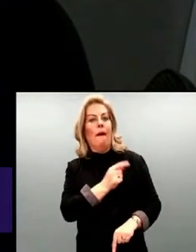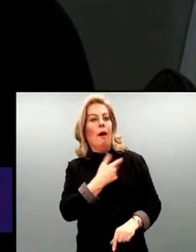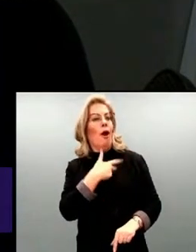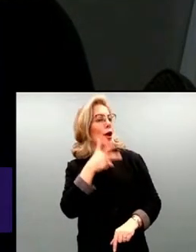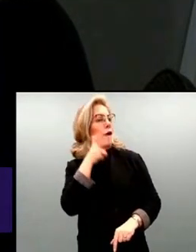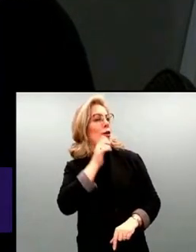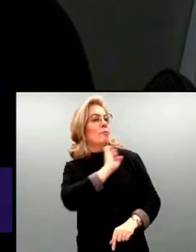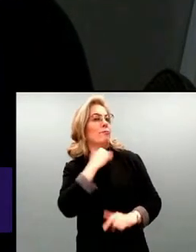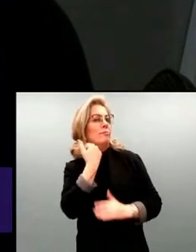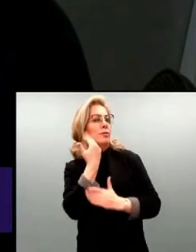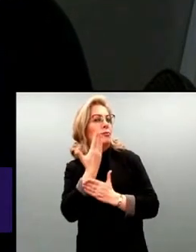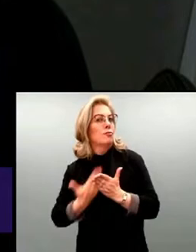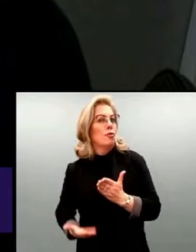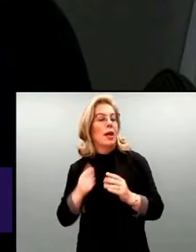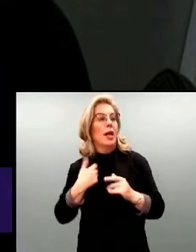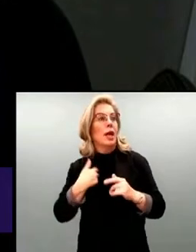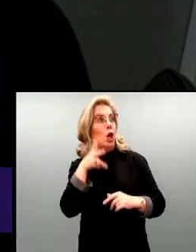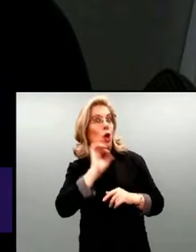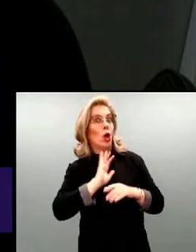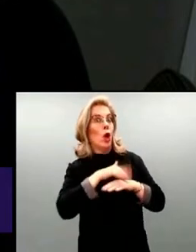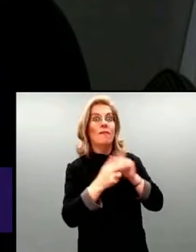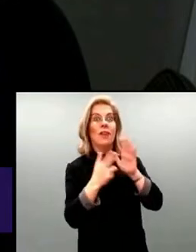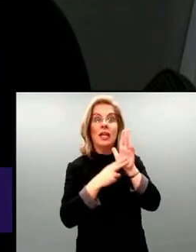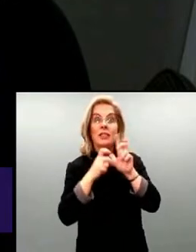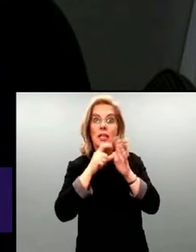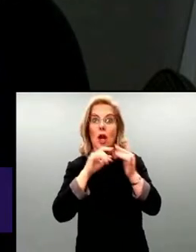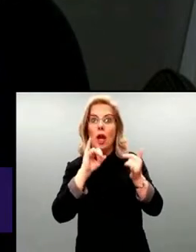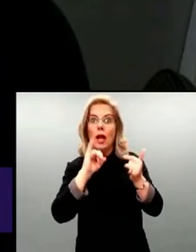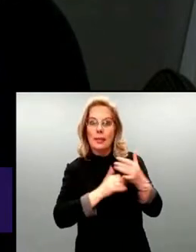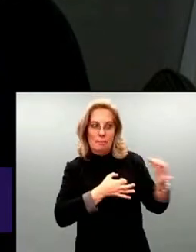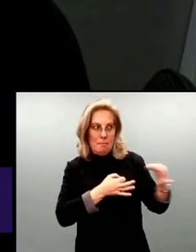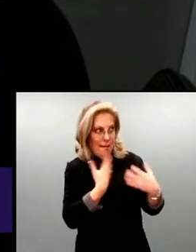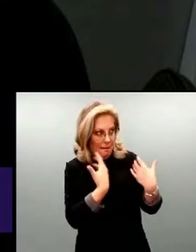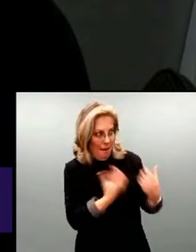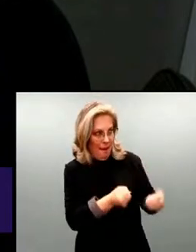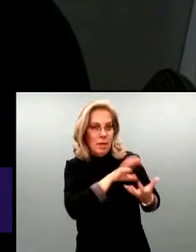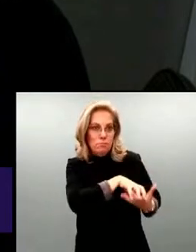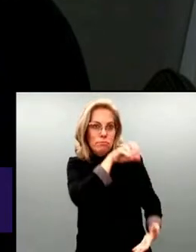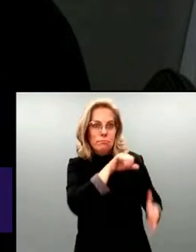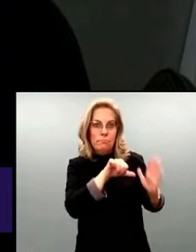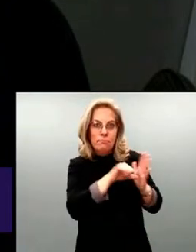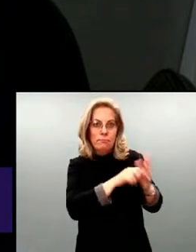NDIS plan and its funding? Oh, yes.